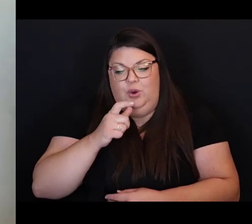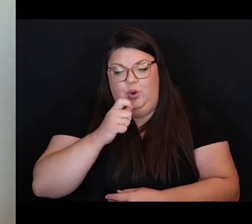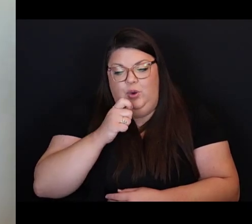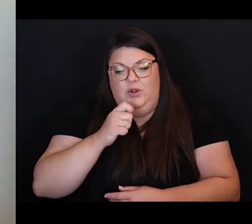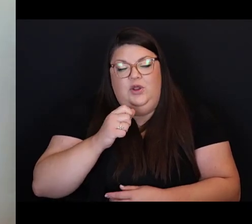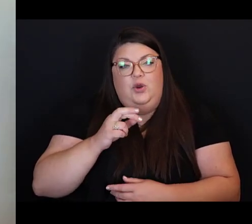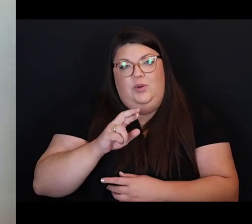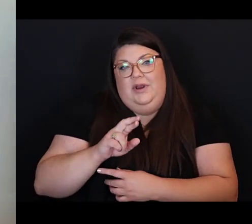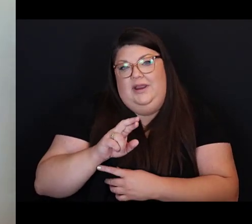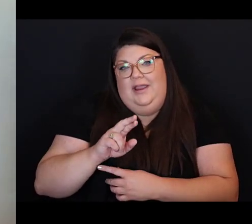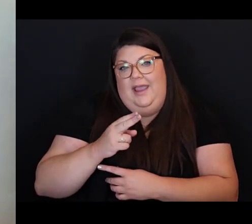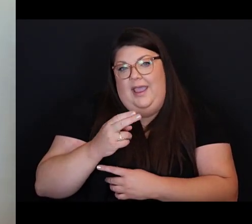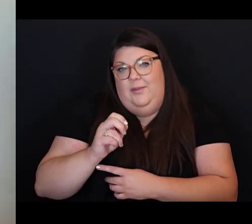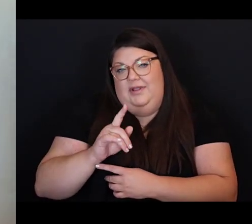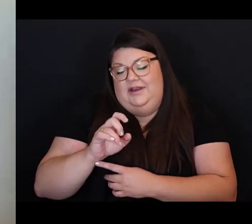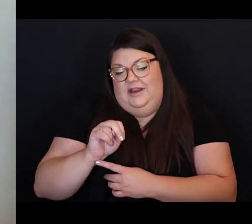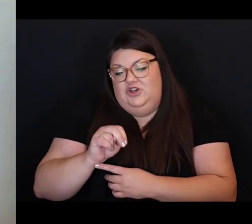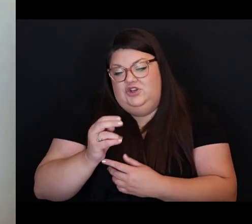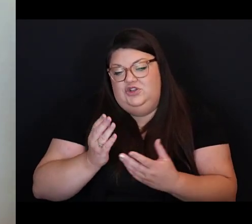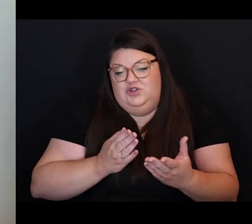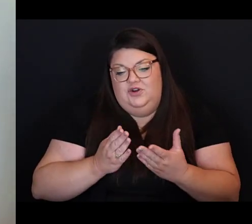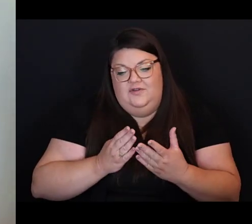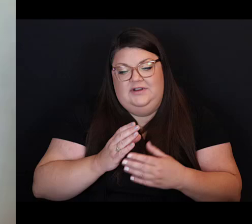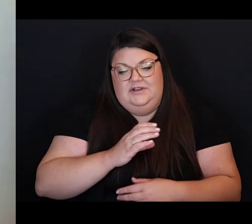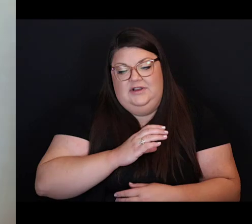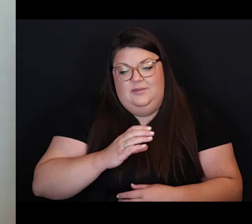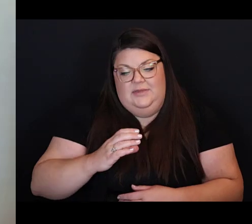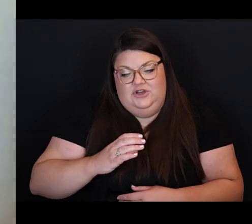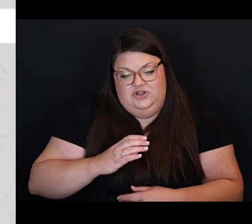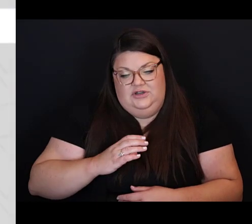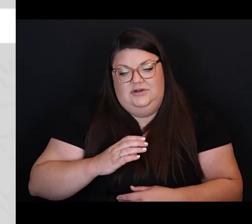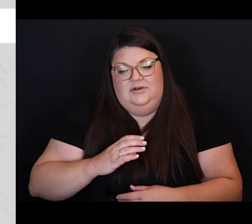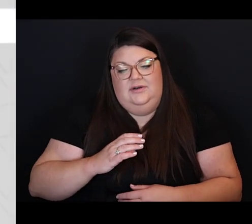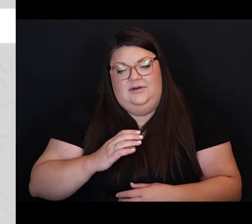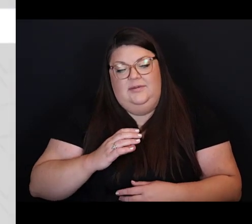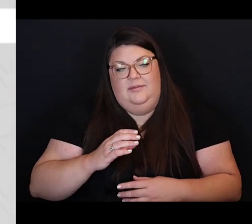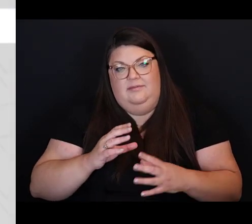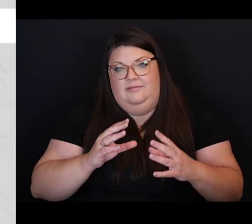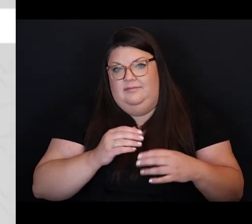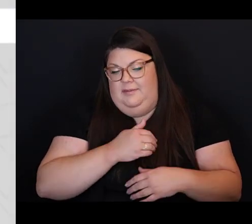Administration Commissioner and so you'll be able to register for that on the Center